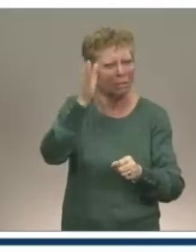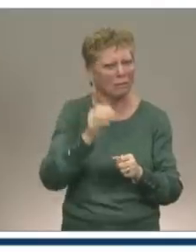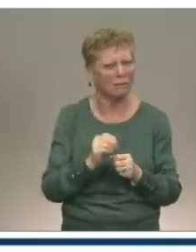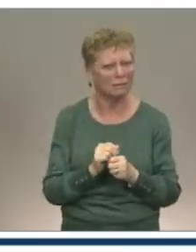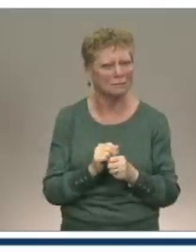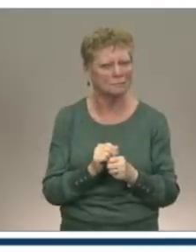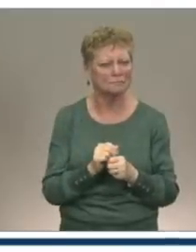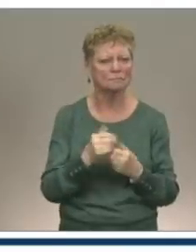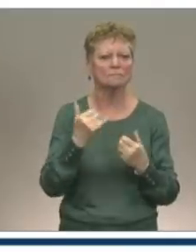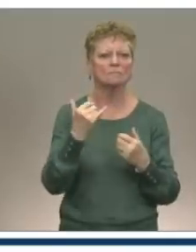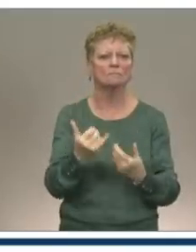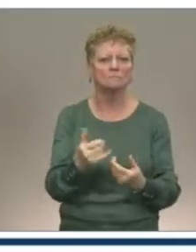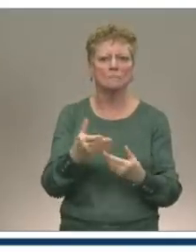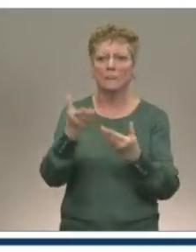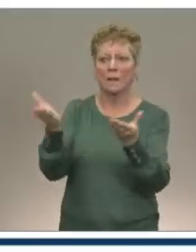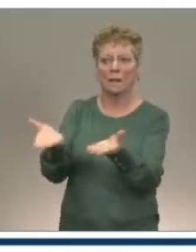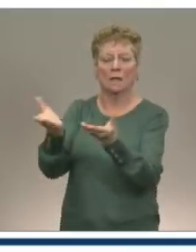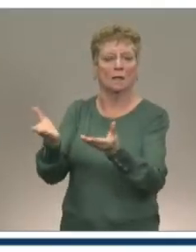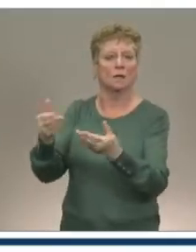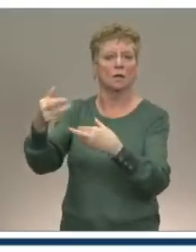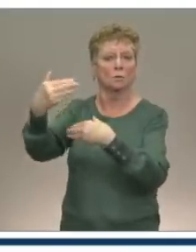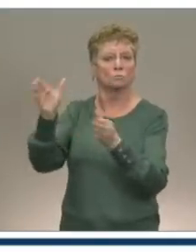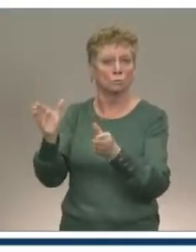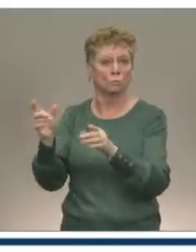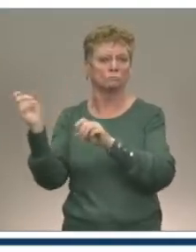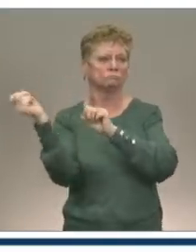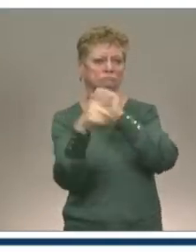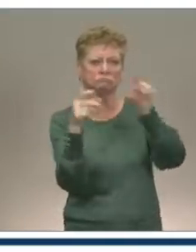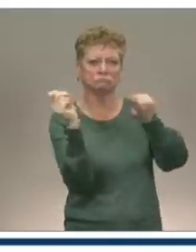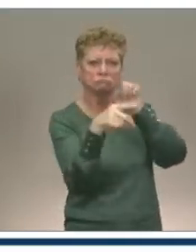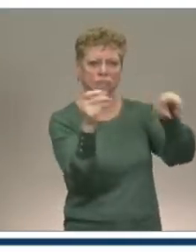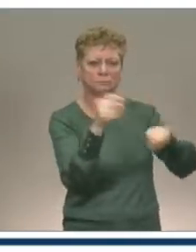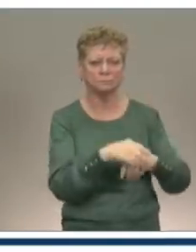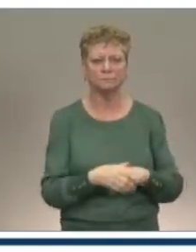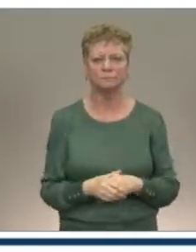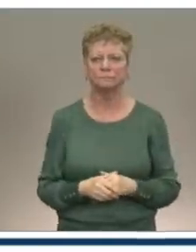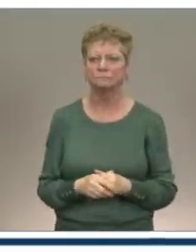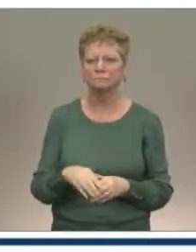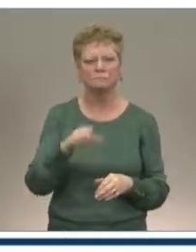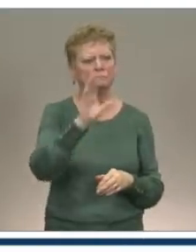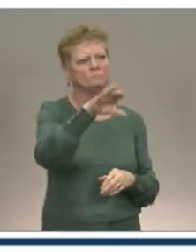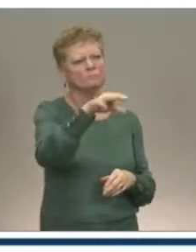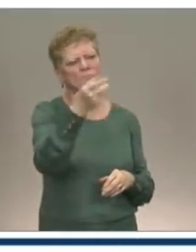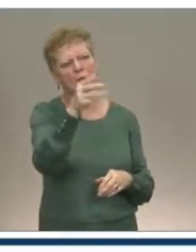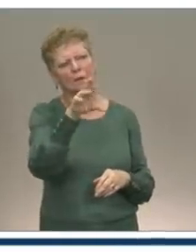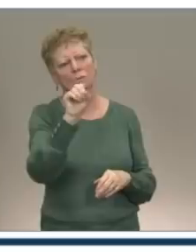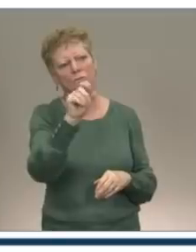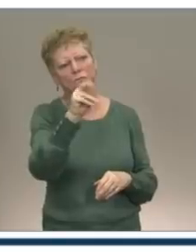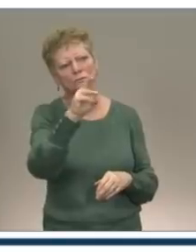media in the room and on the phone beginning in the room go ahead dr stern regarding the mandatory